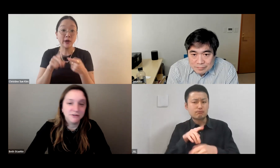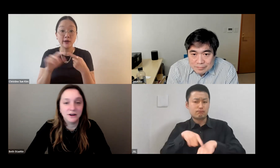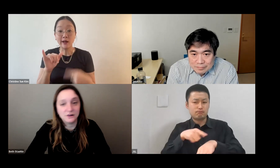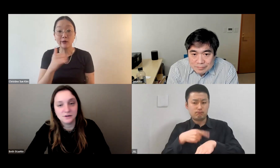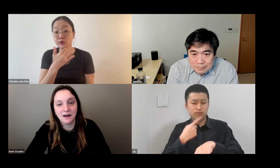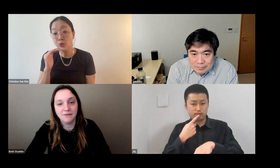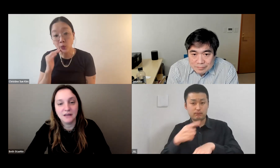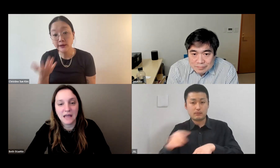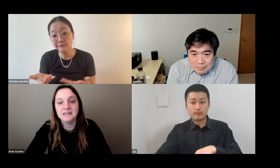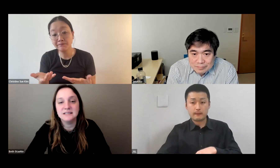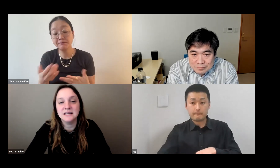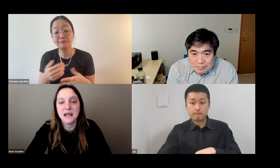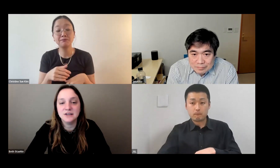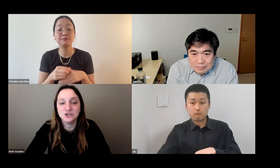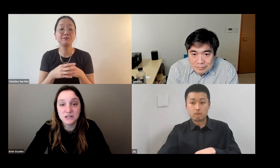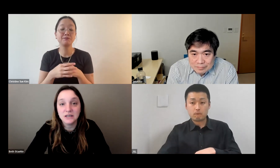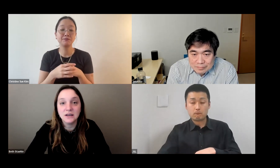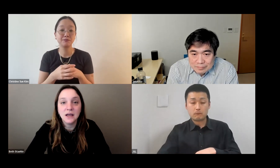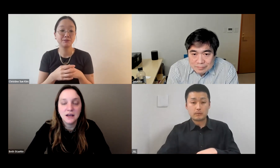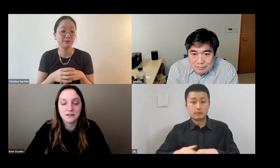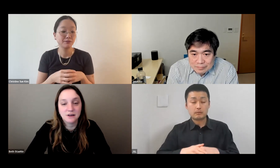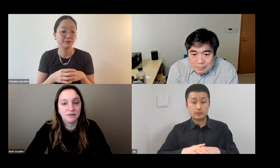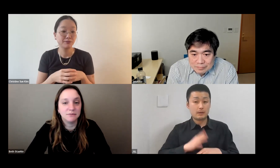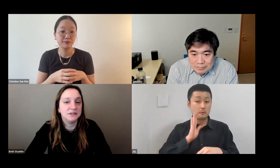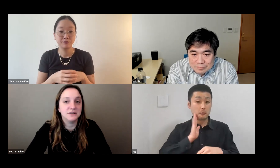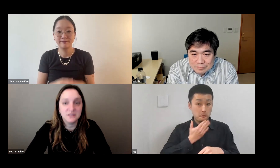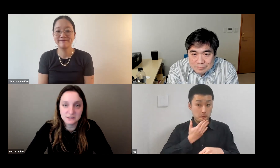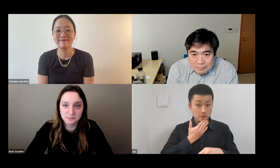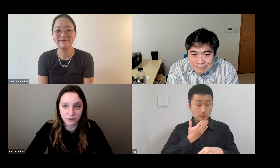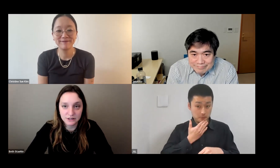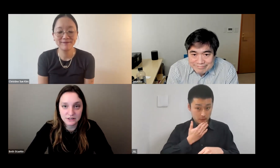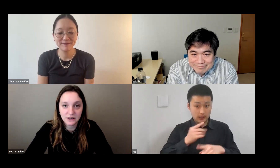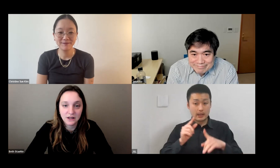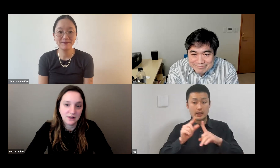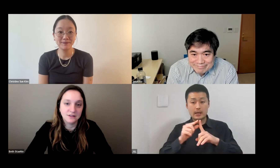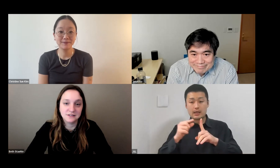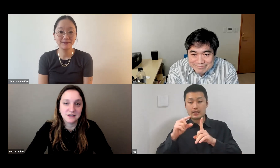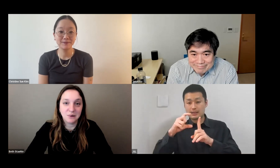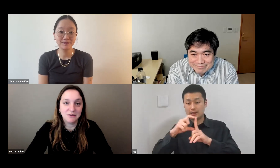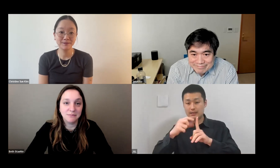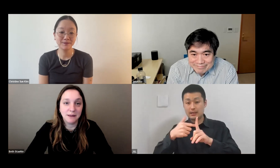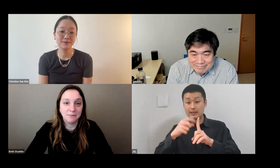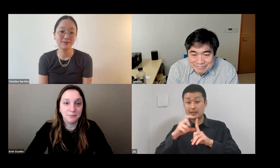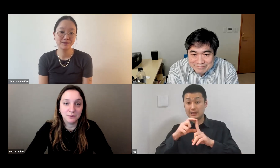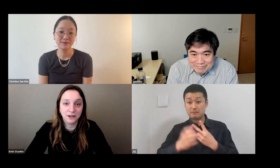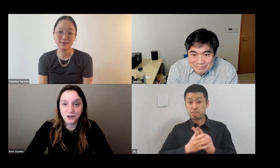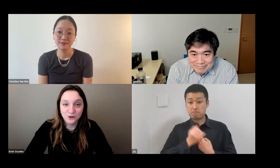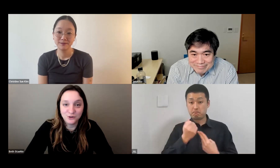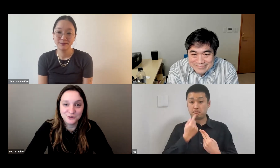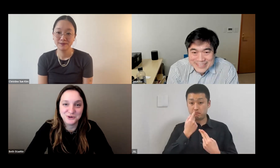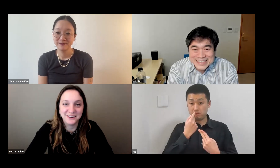and also having ADHD has gotten me to this point. This is how I've met people like you, Joi